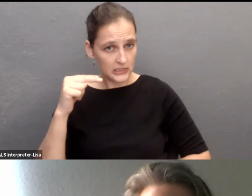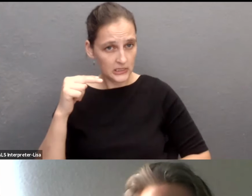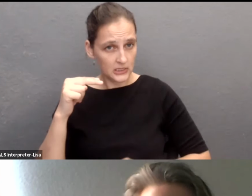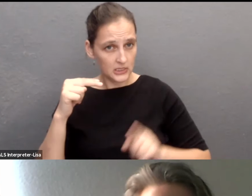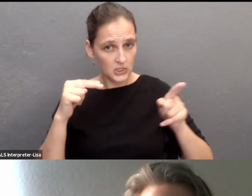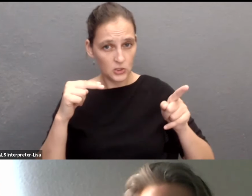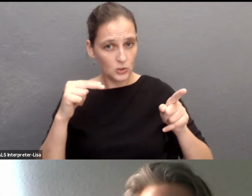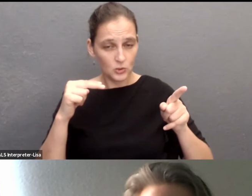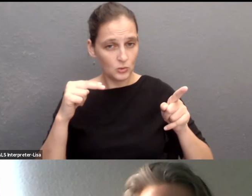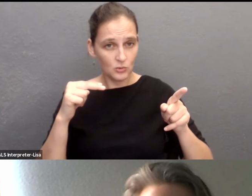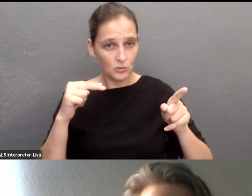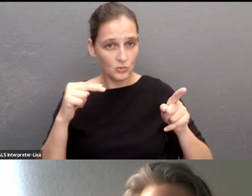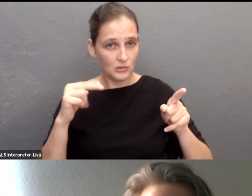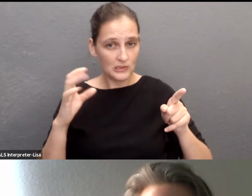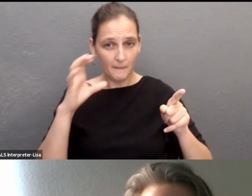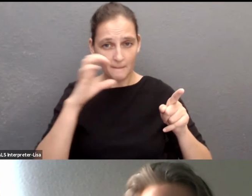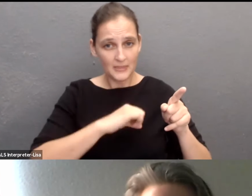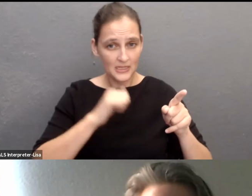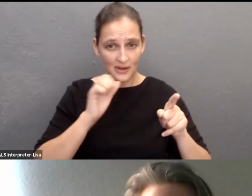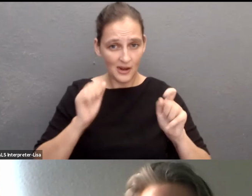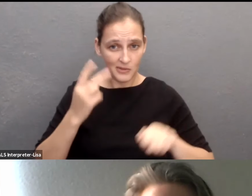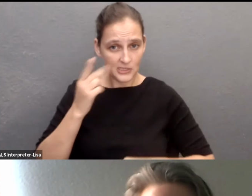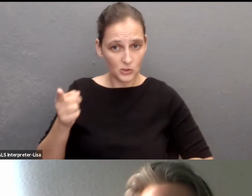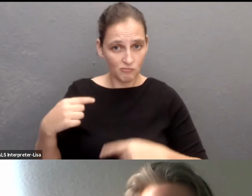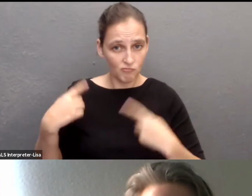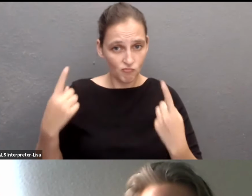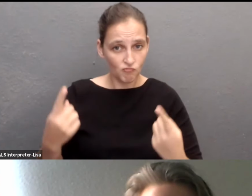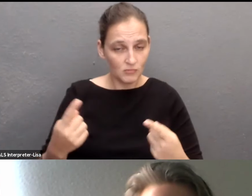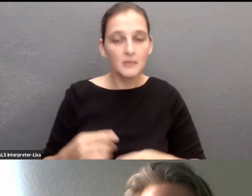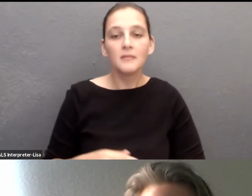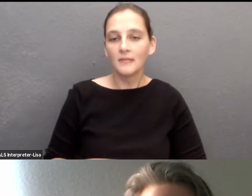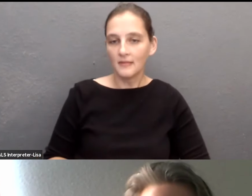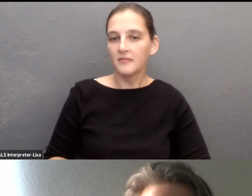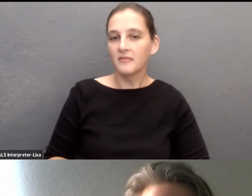seeing. Jared Price: Yeah, I missed out on seeing